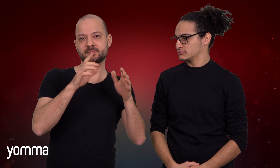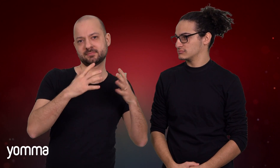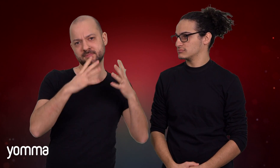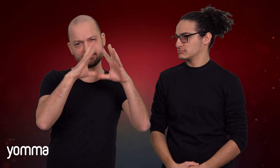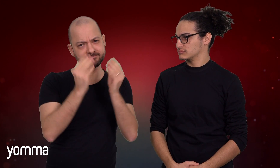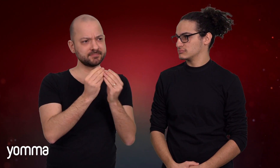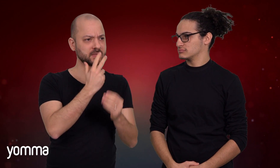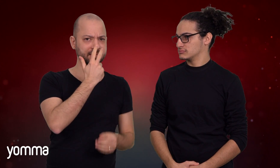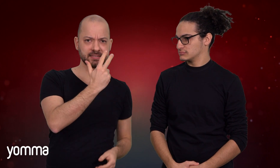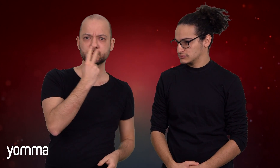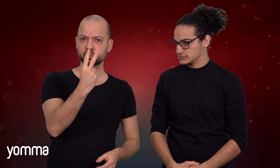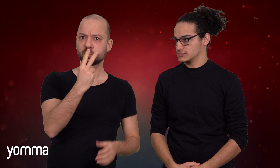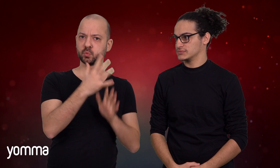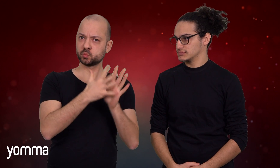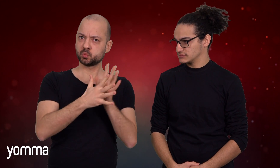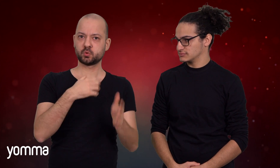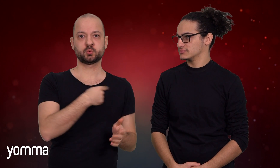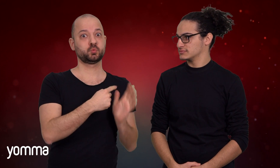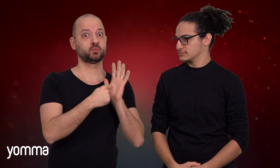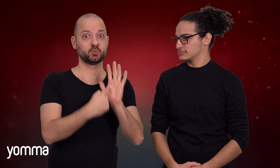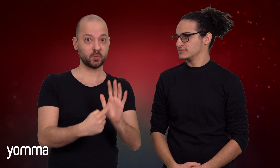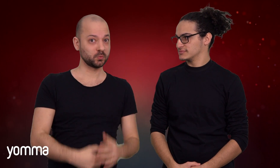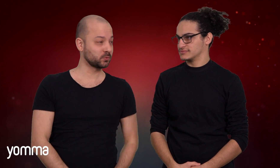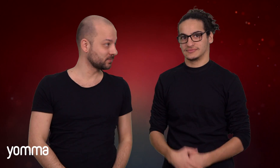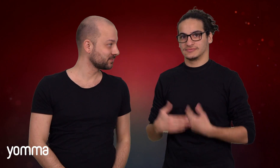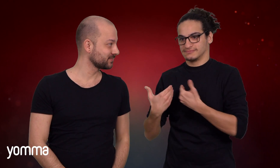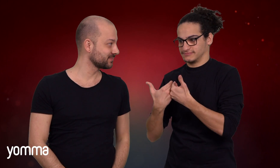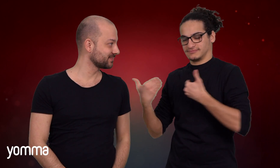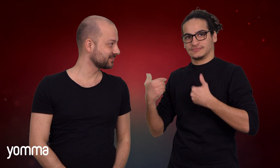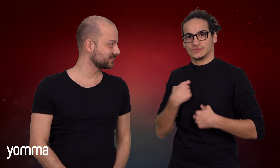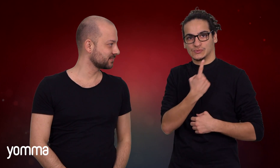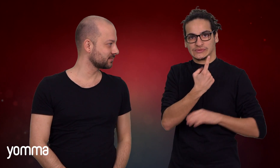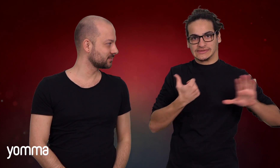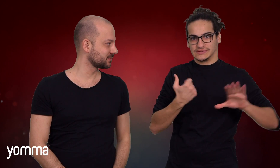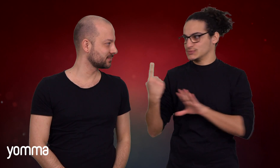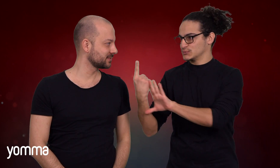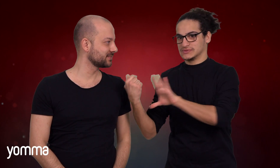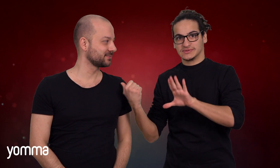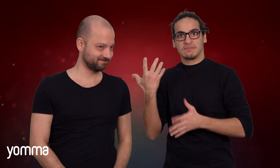At this moment we got 32 clubs. I'll show you 16 signs. My partner shows the remaining 16